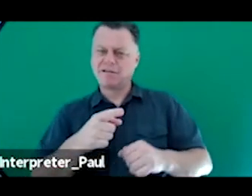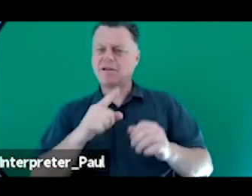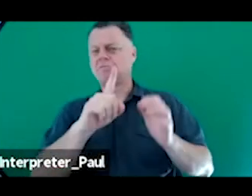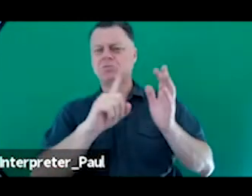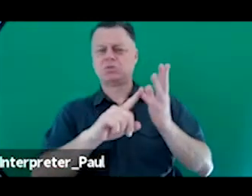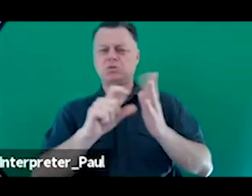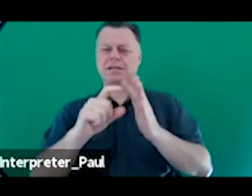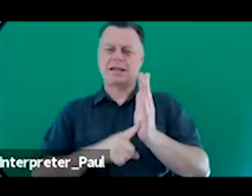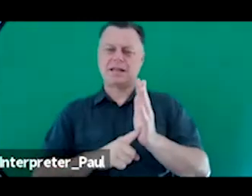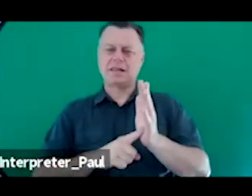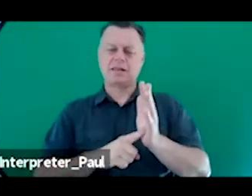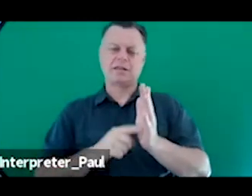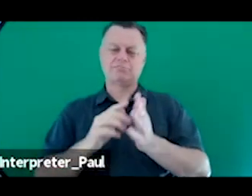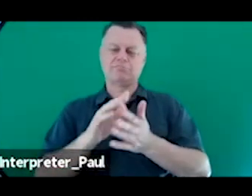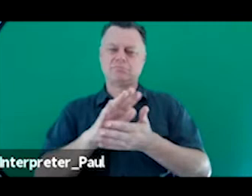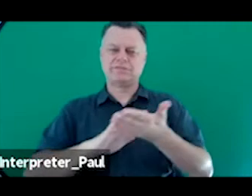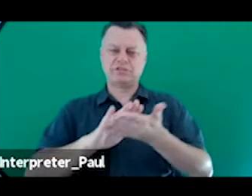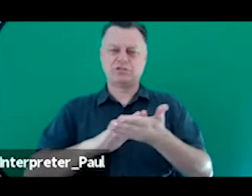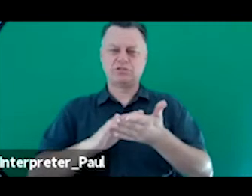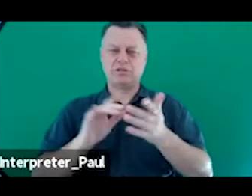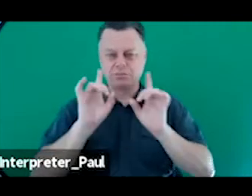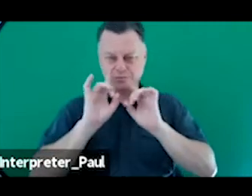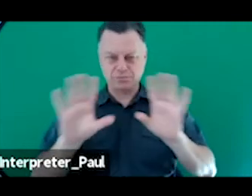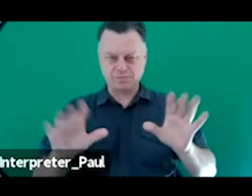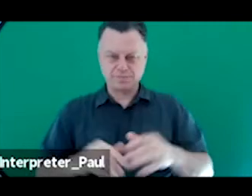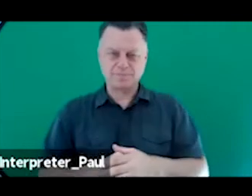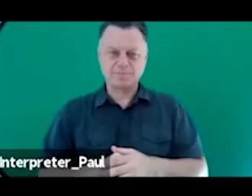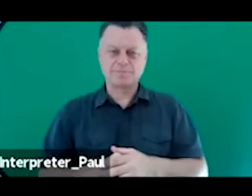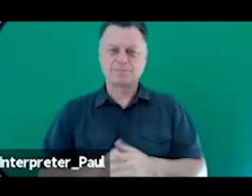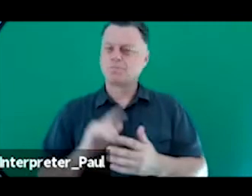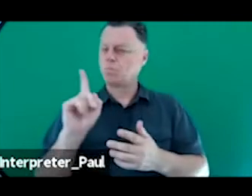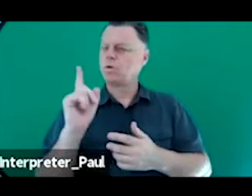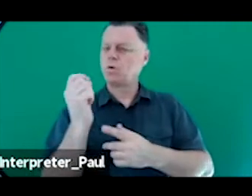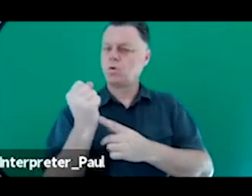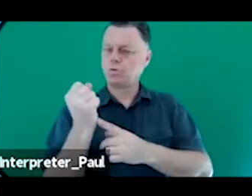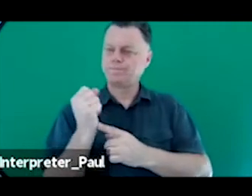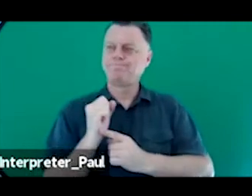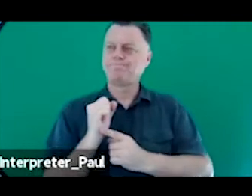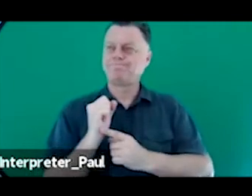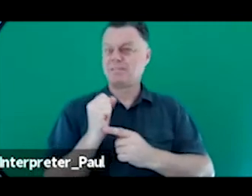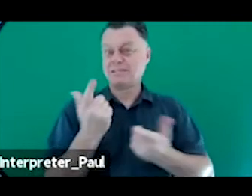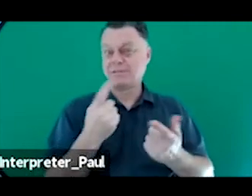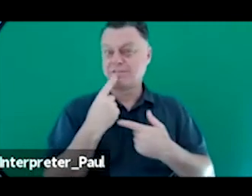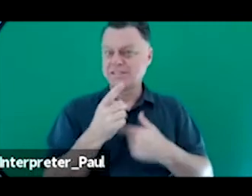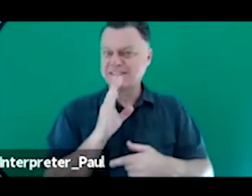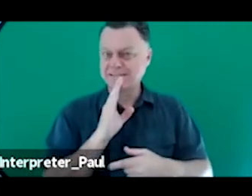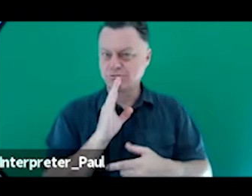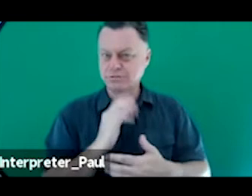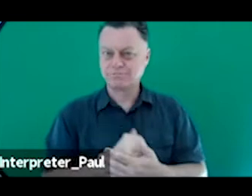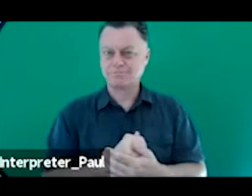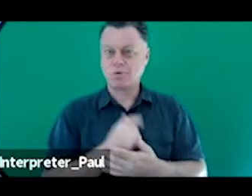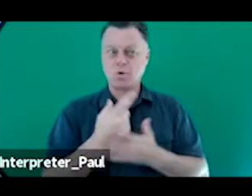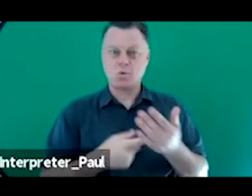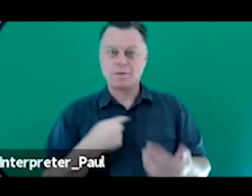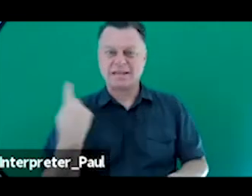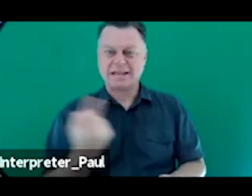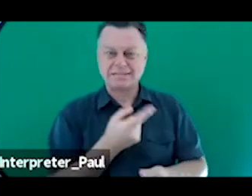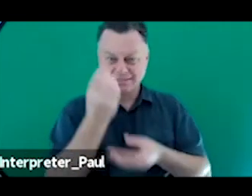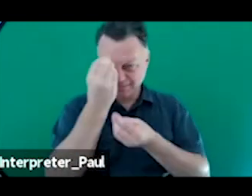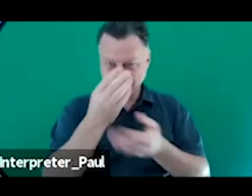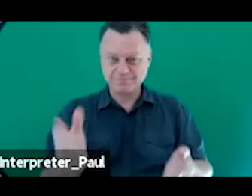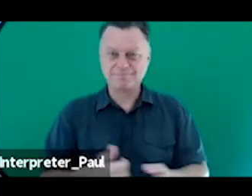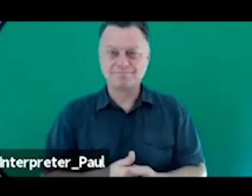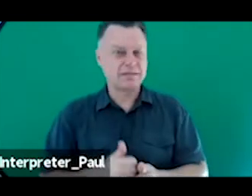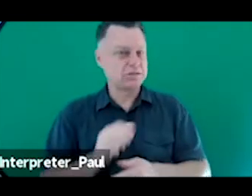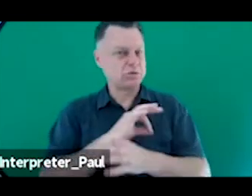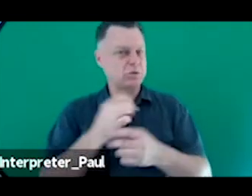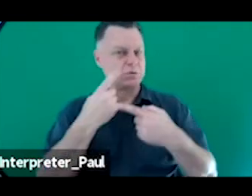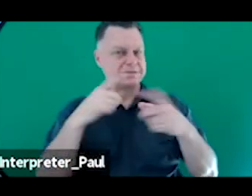UDL,” let's consider this secret information, just for us. Don't share this official definition,